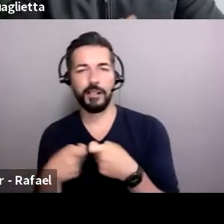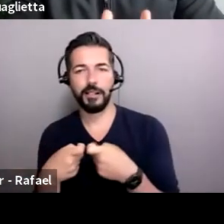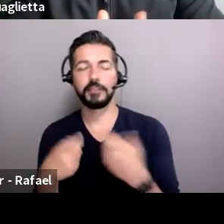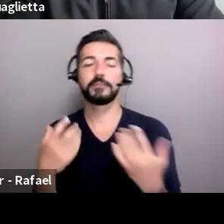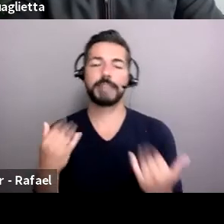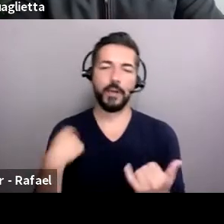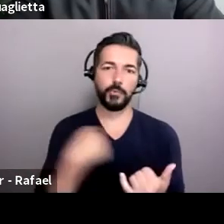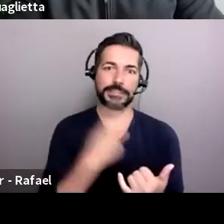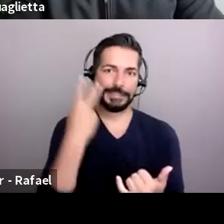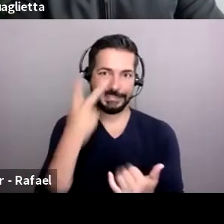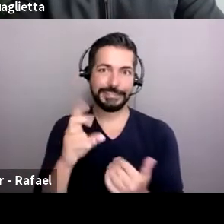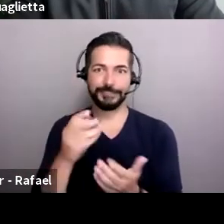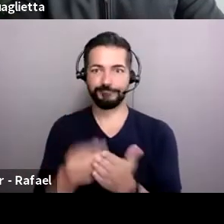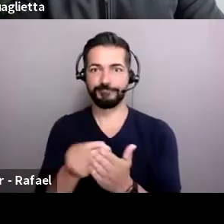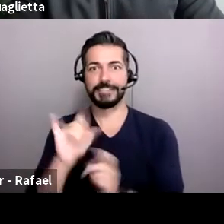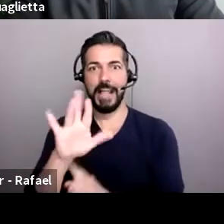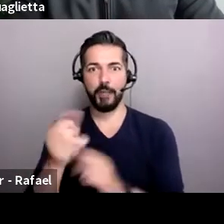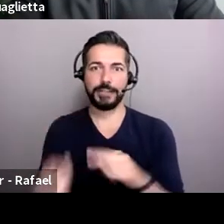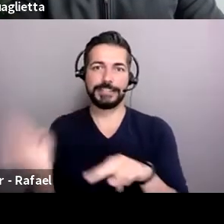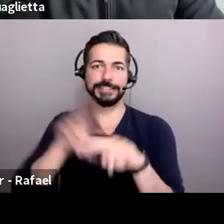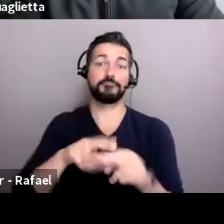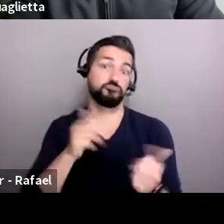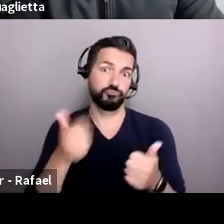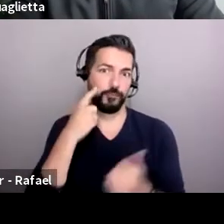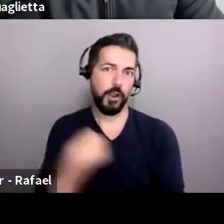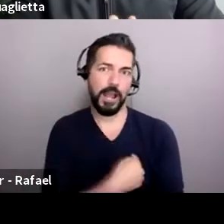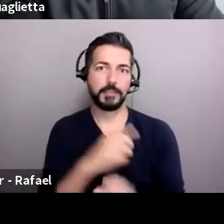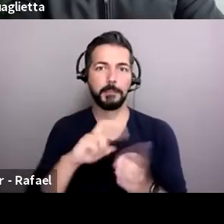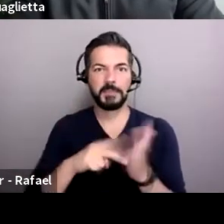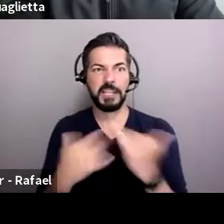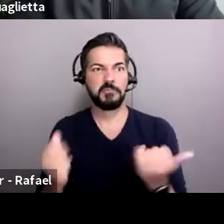which is great for us, and that can be anywhere from 80 to Thanks.